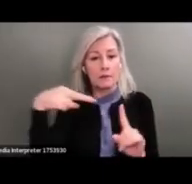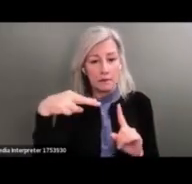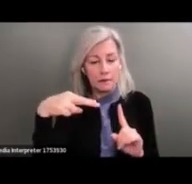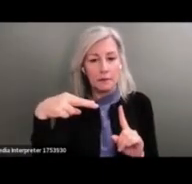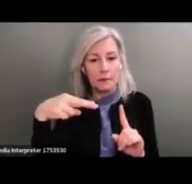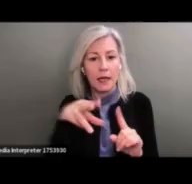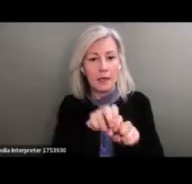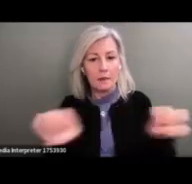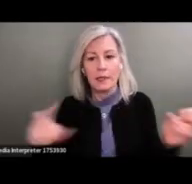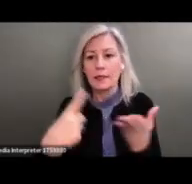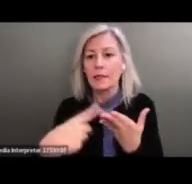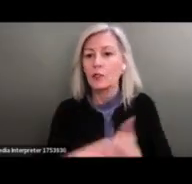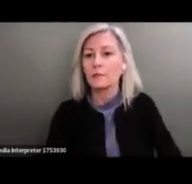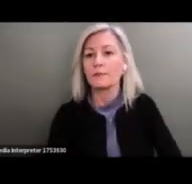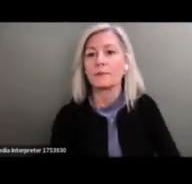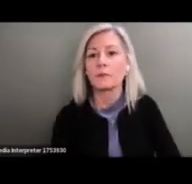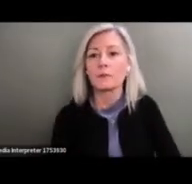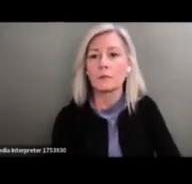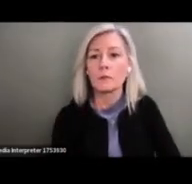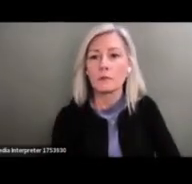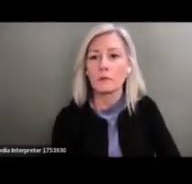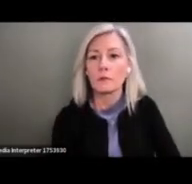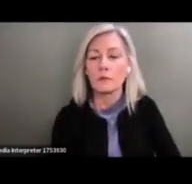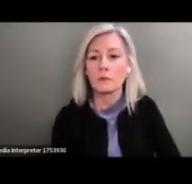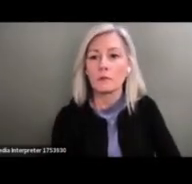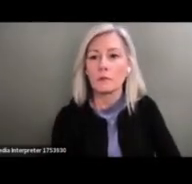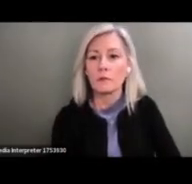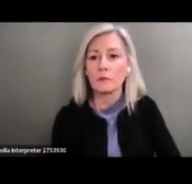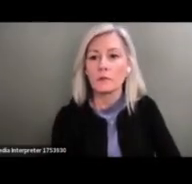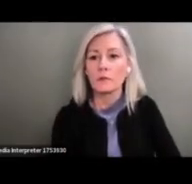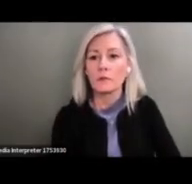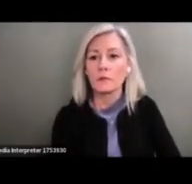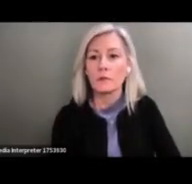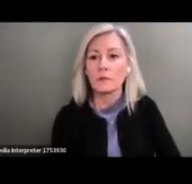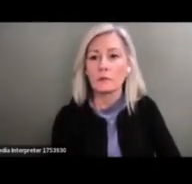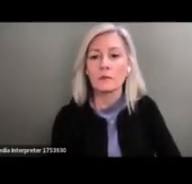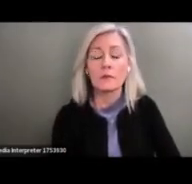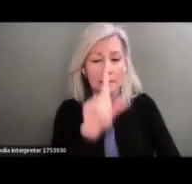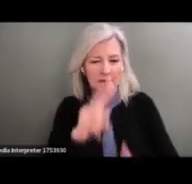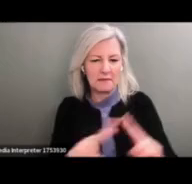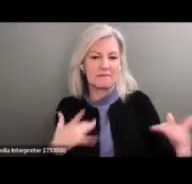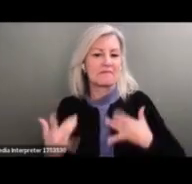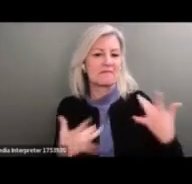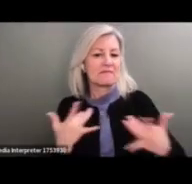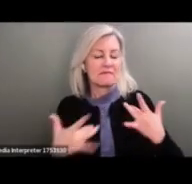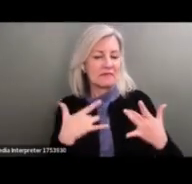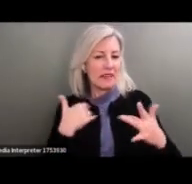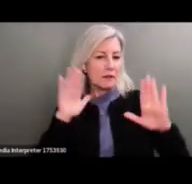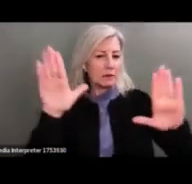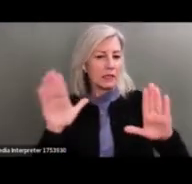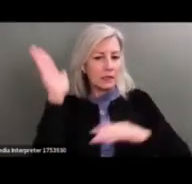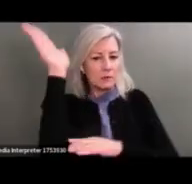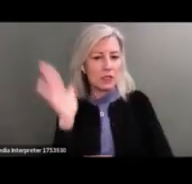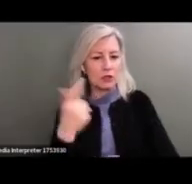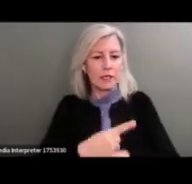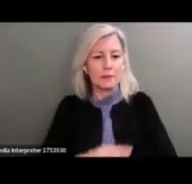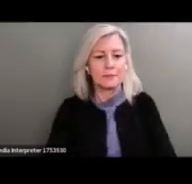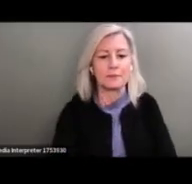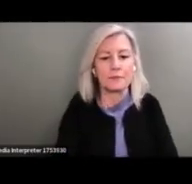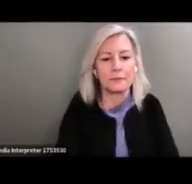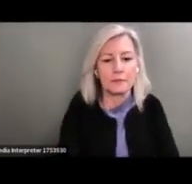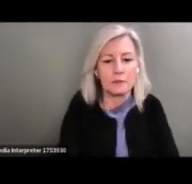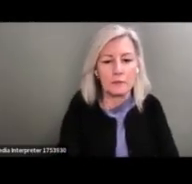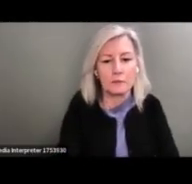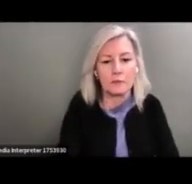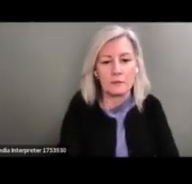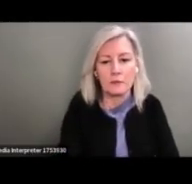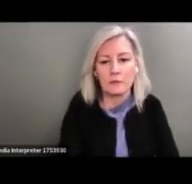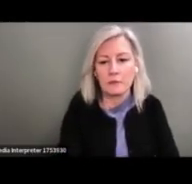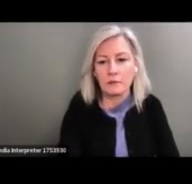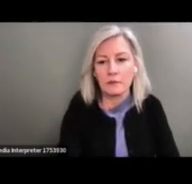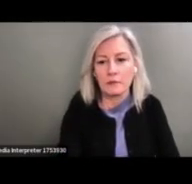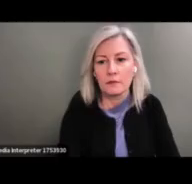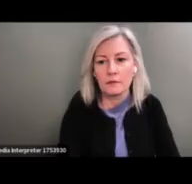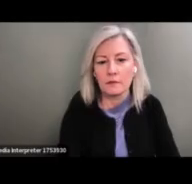and a panel discussion. And we're really excited to have some phenomenal speakers today. Uh, we can move to the next slide, please.